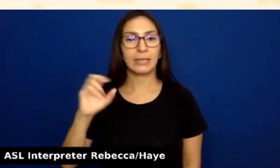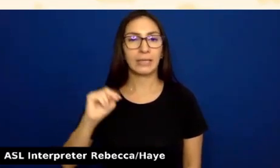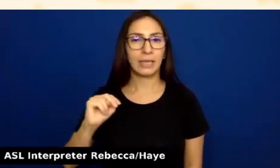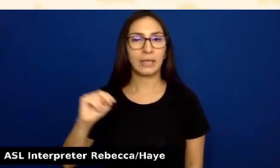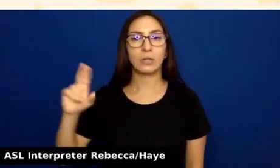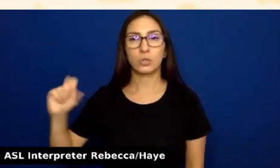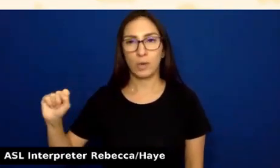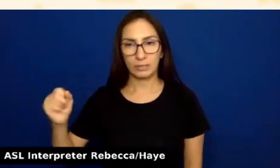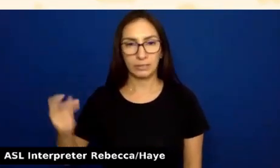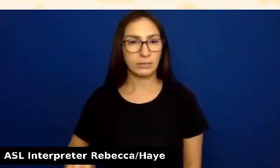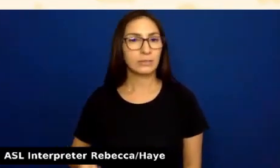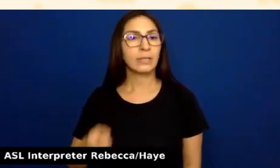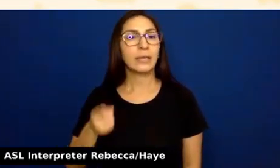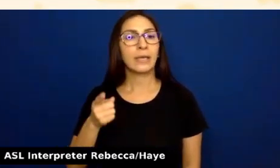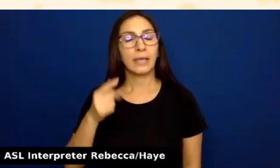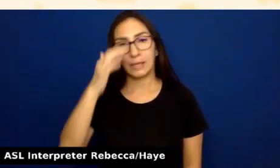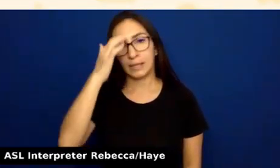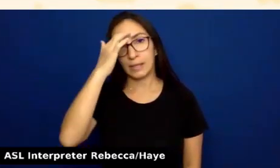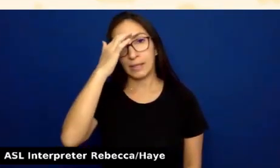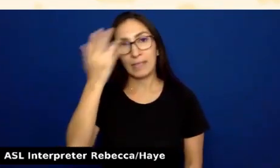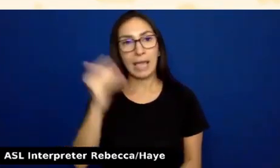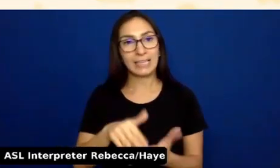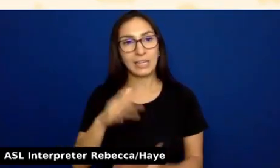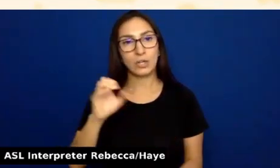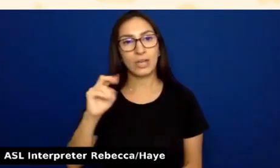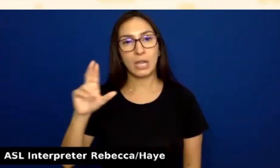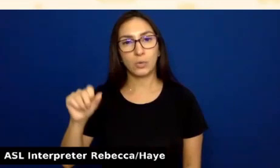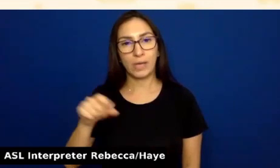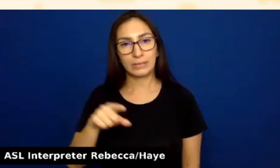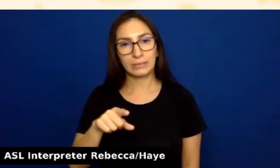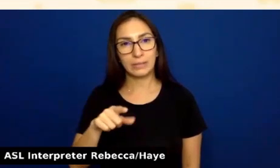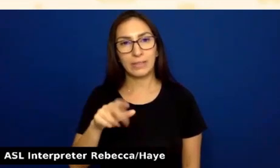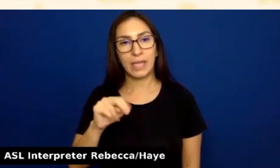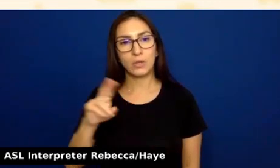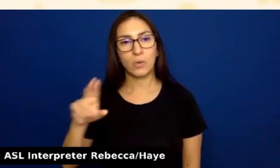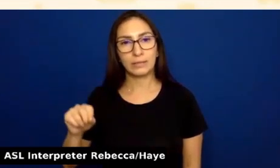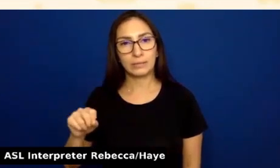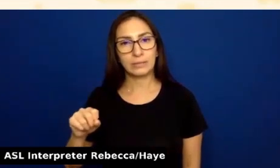And again here, EN-US.. So those are showing that both of those have the language.